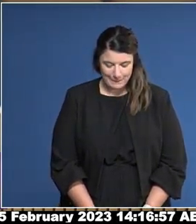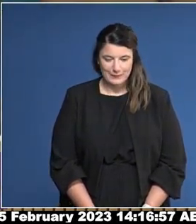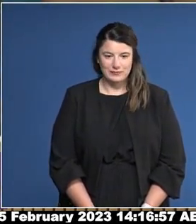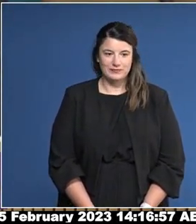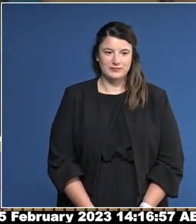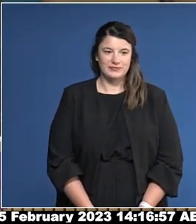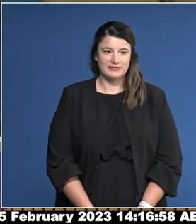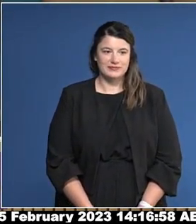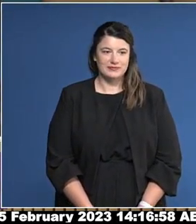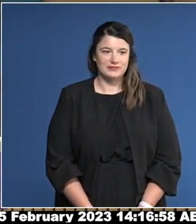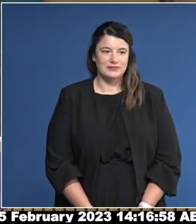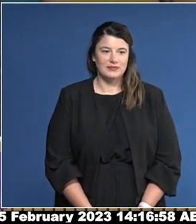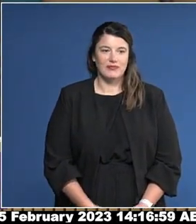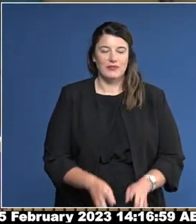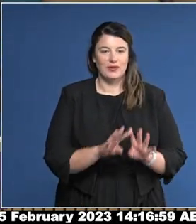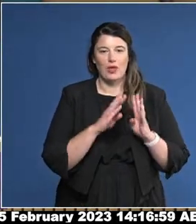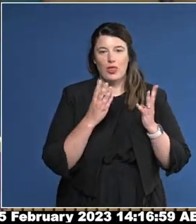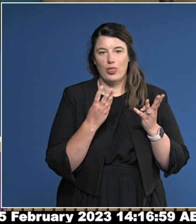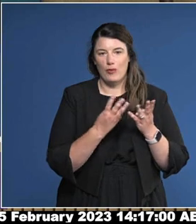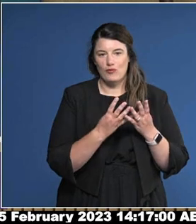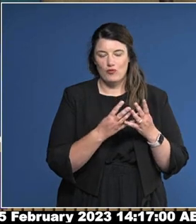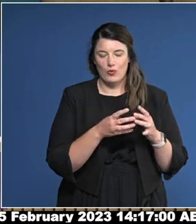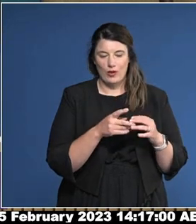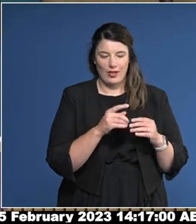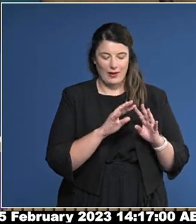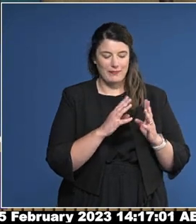The Royal Commission is resumed. Yes, Ms Eastman. Thank you.